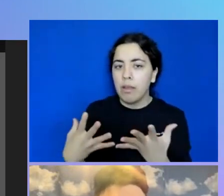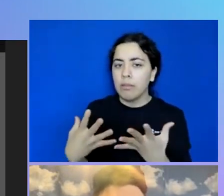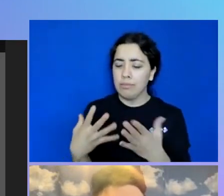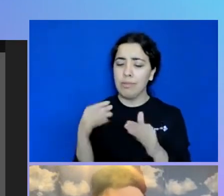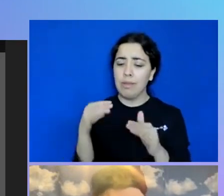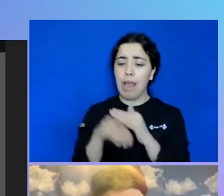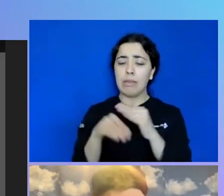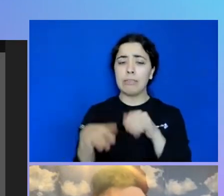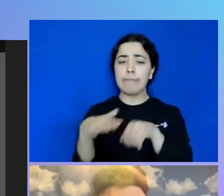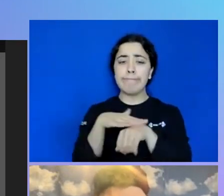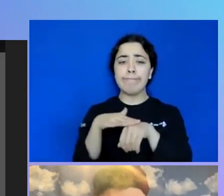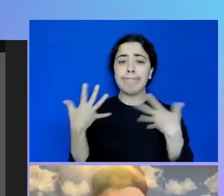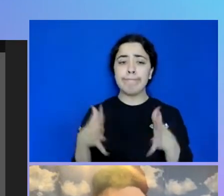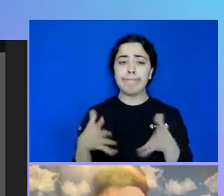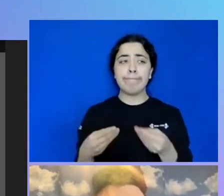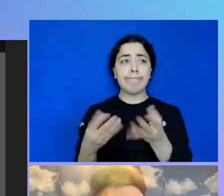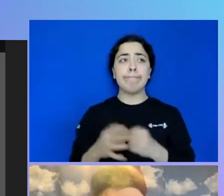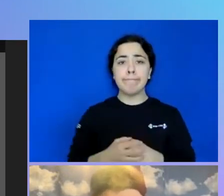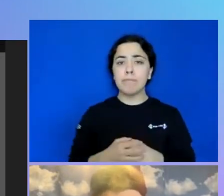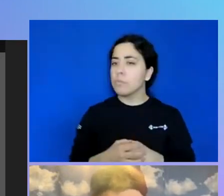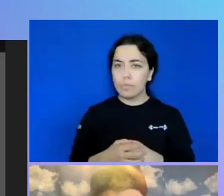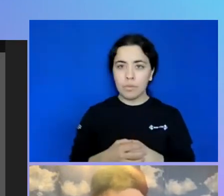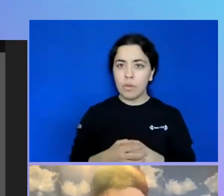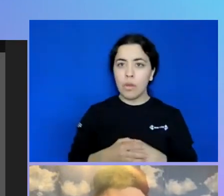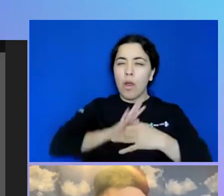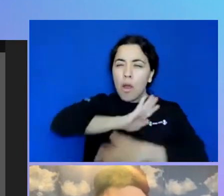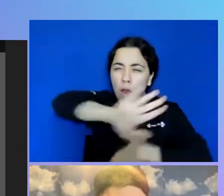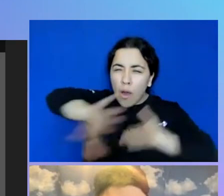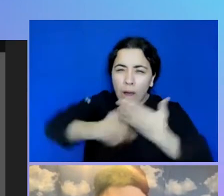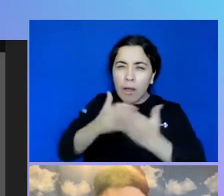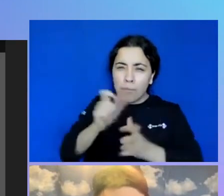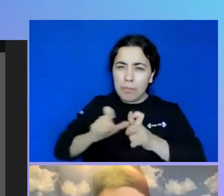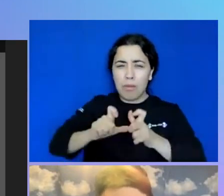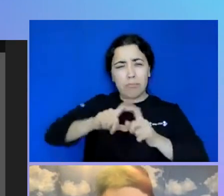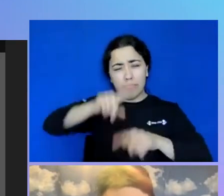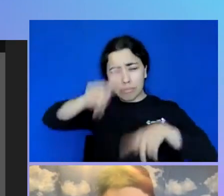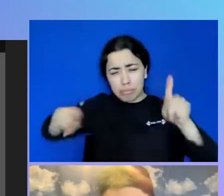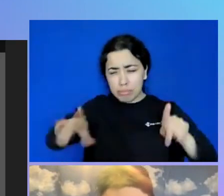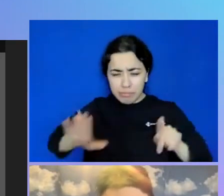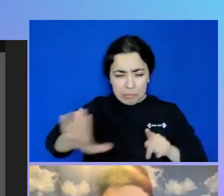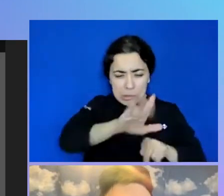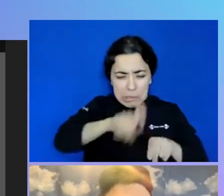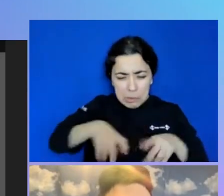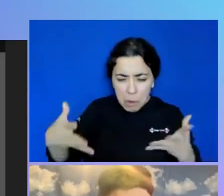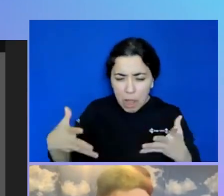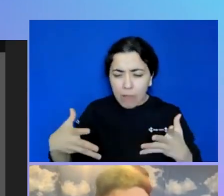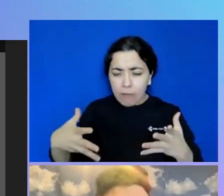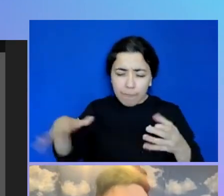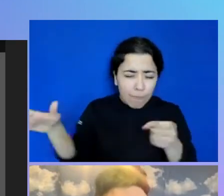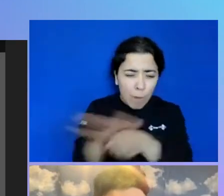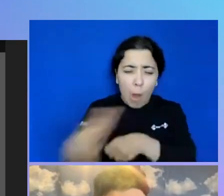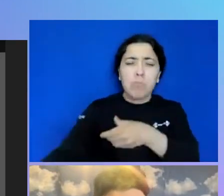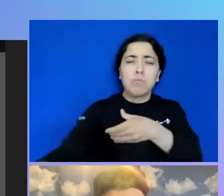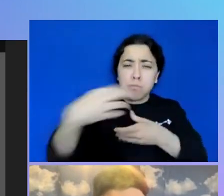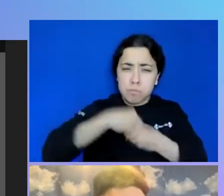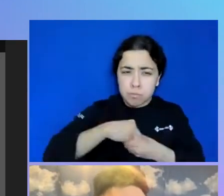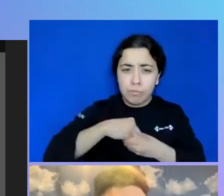that's welcoming and inclusive for all people. And to further